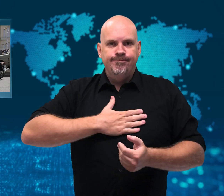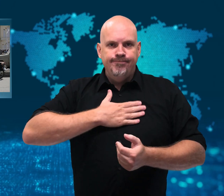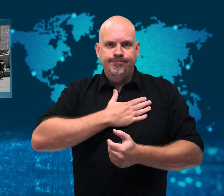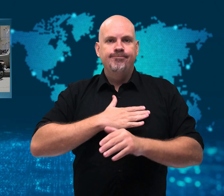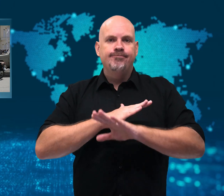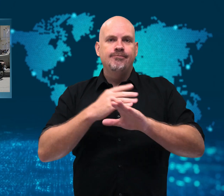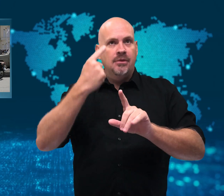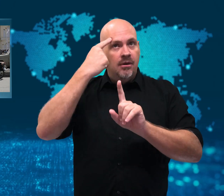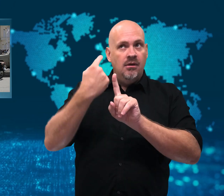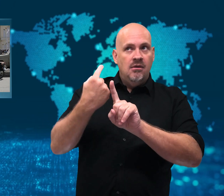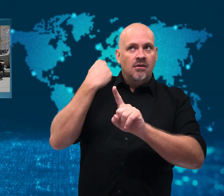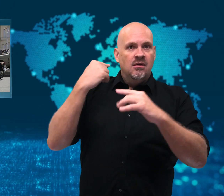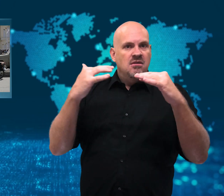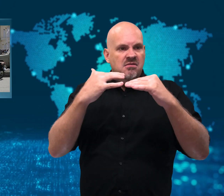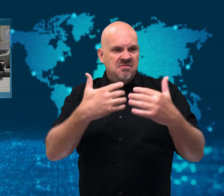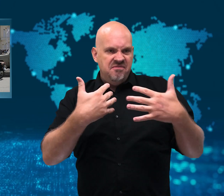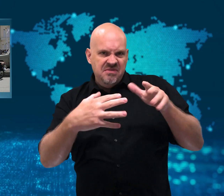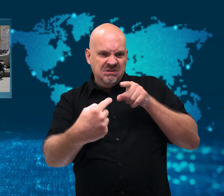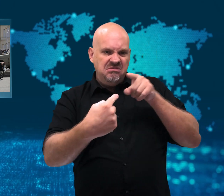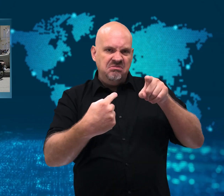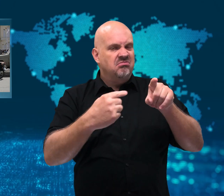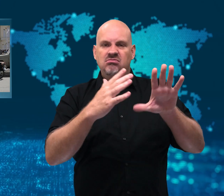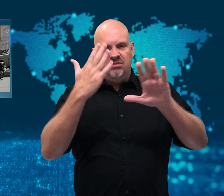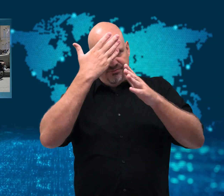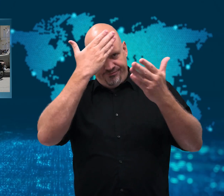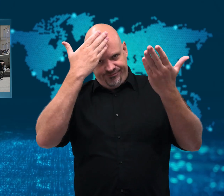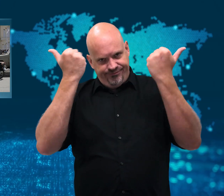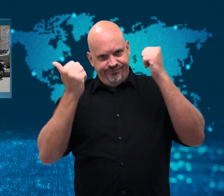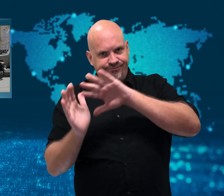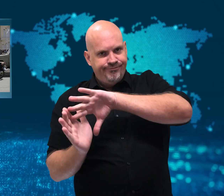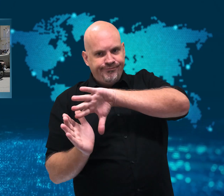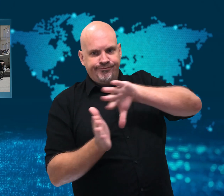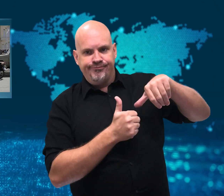and that all Afghans will be “forgiven,”